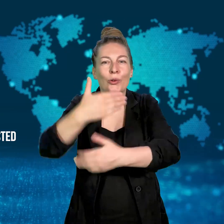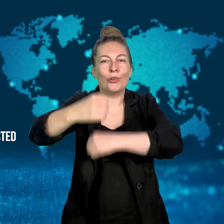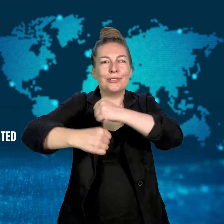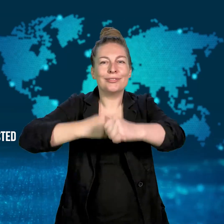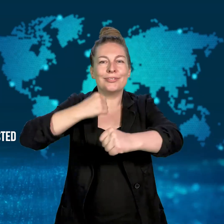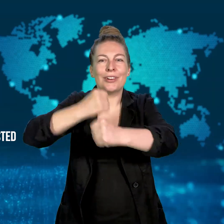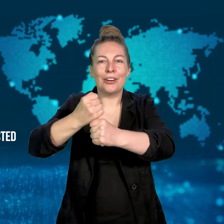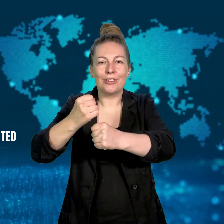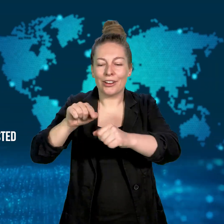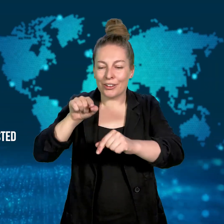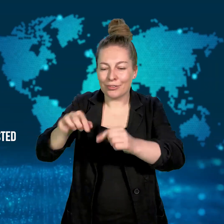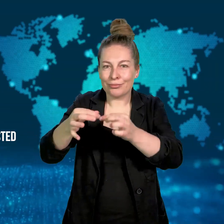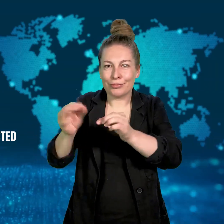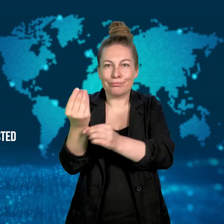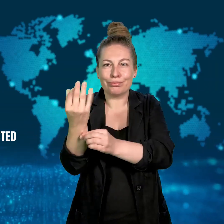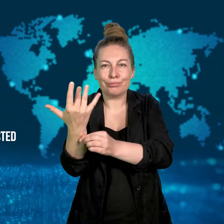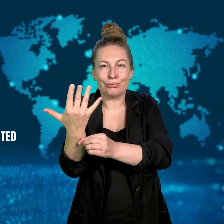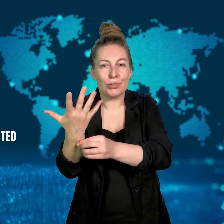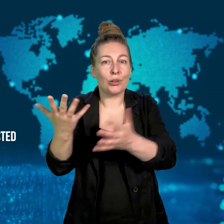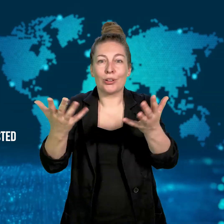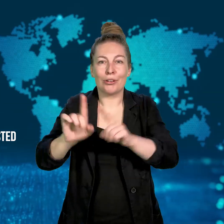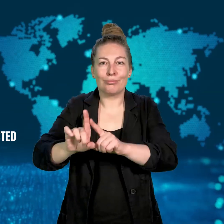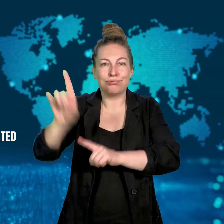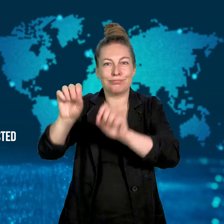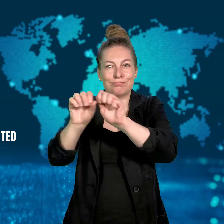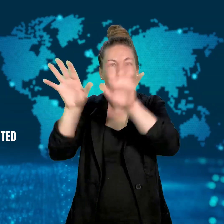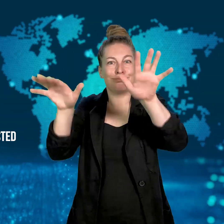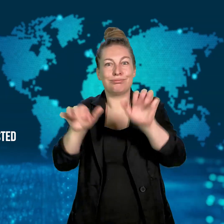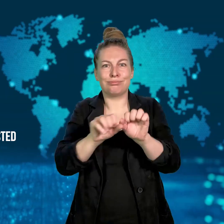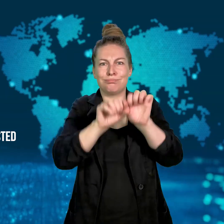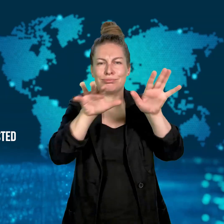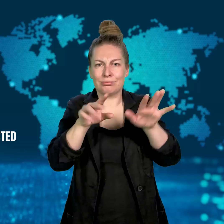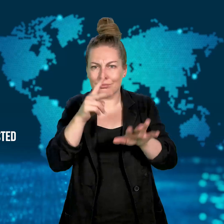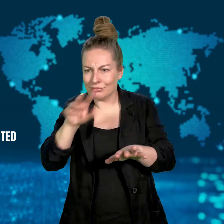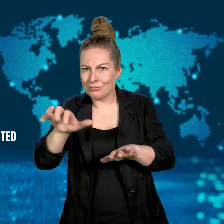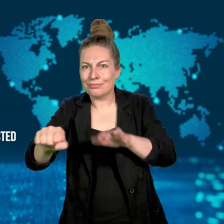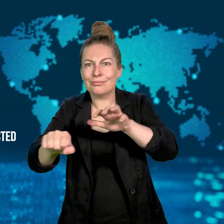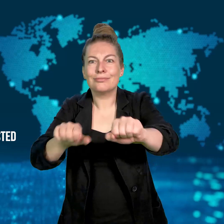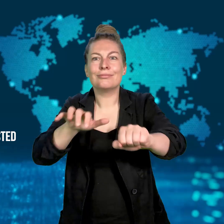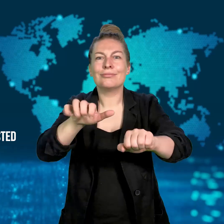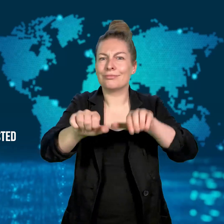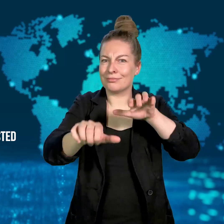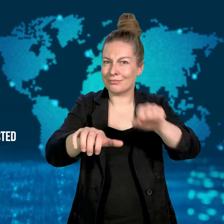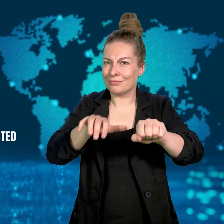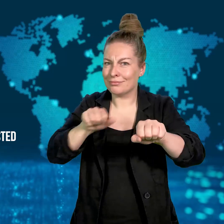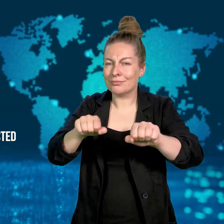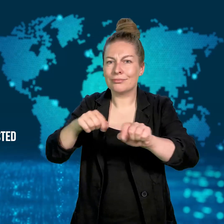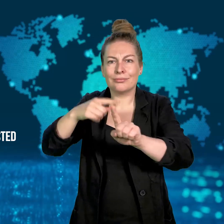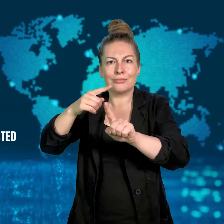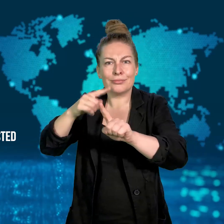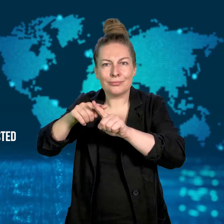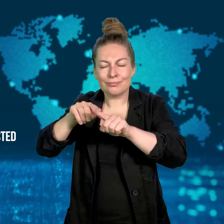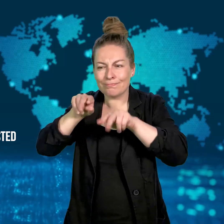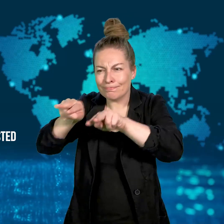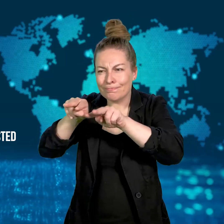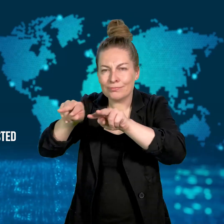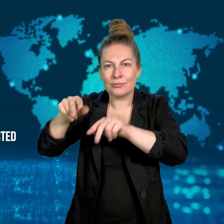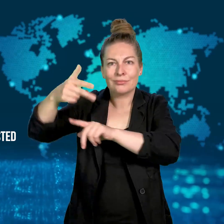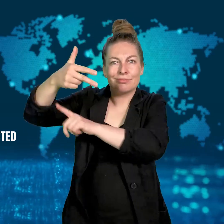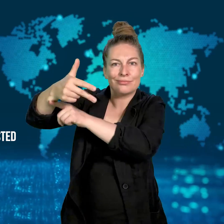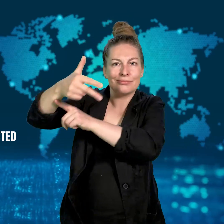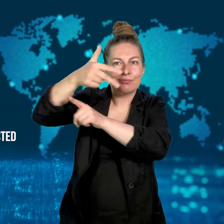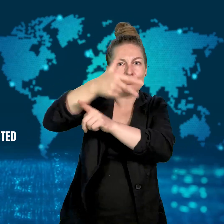ensure that a fire of this proportion would occur."